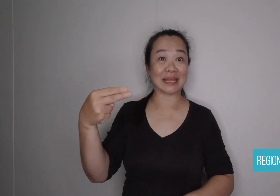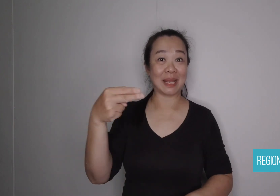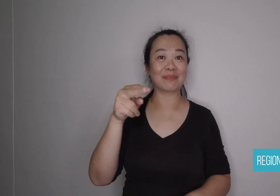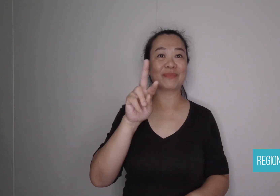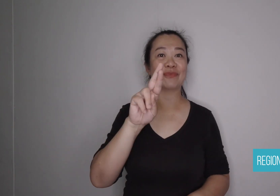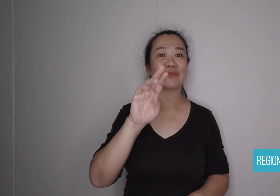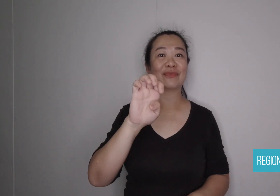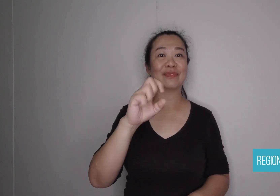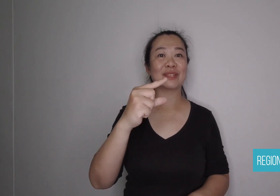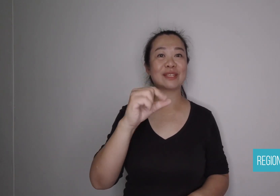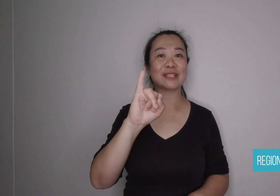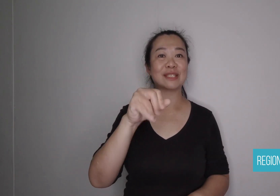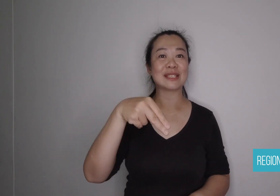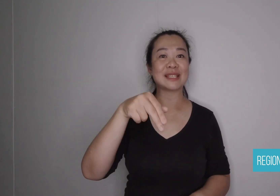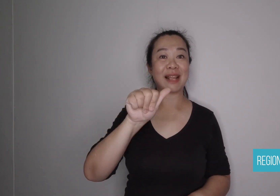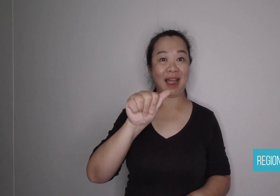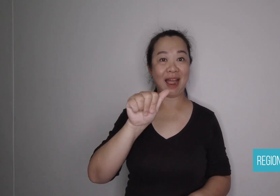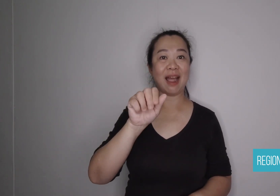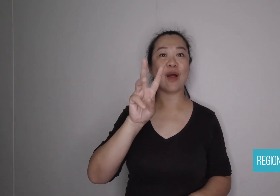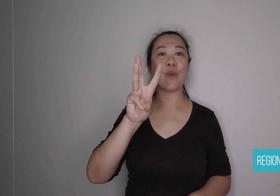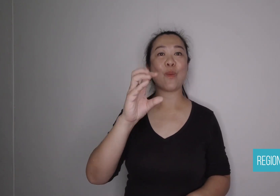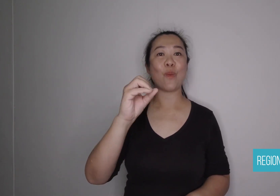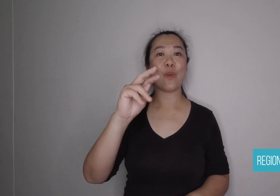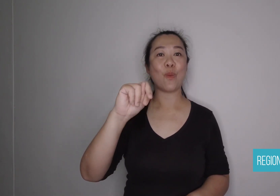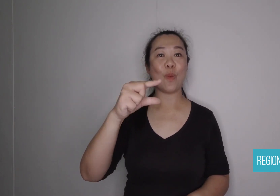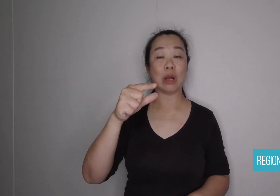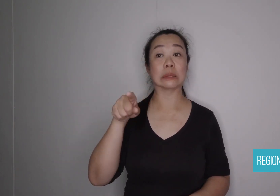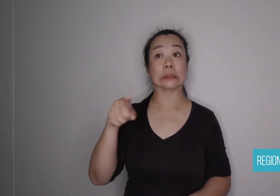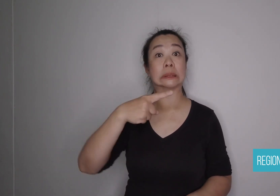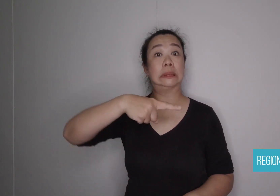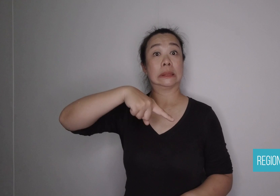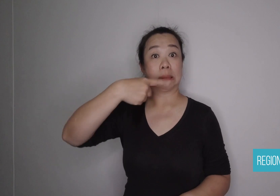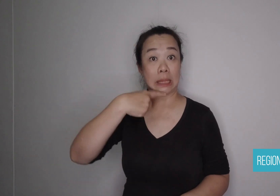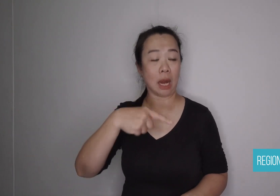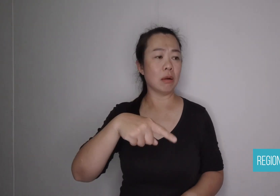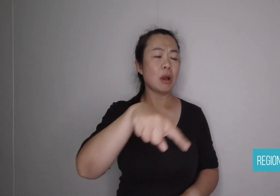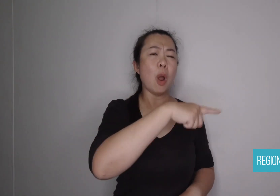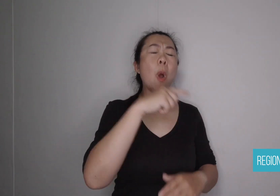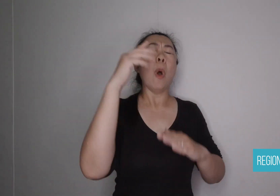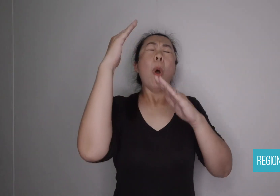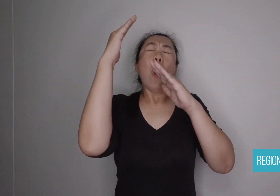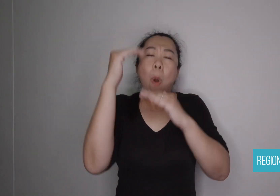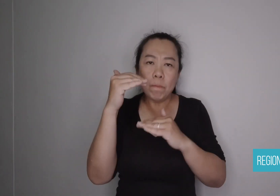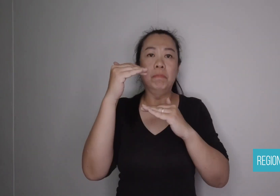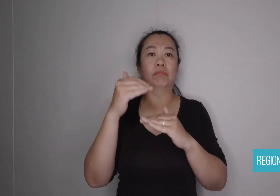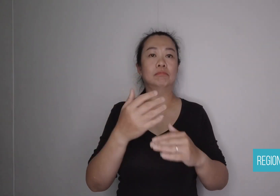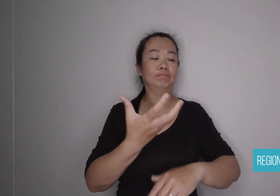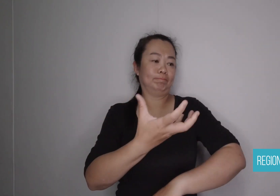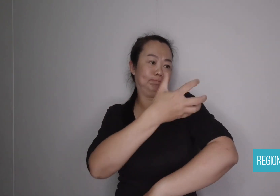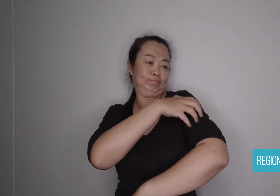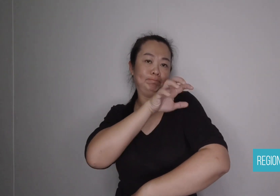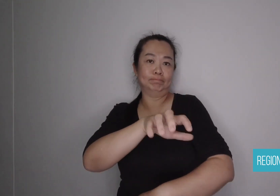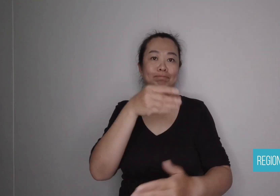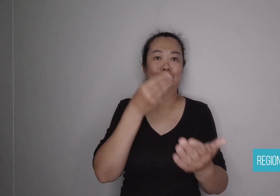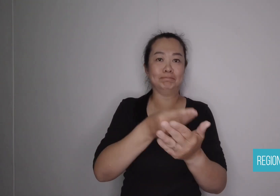empowerment to the Deaf bakers. Customers who buy and enjoy